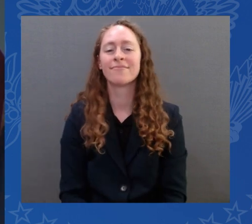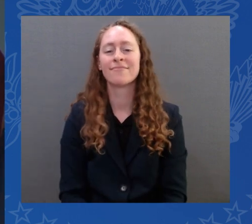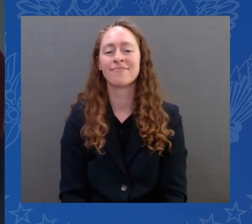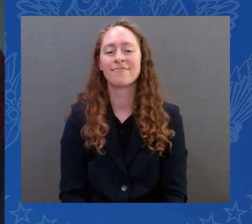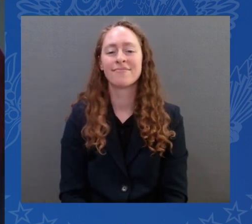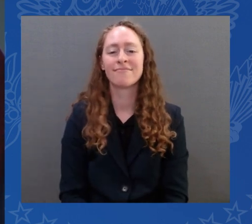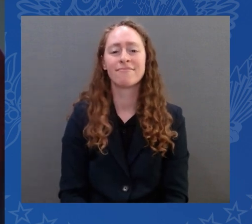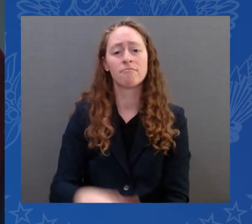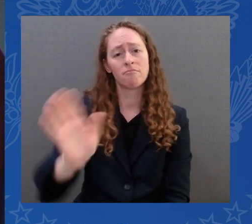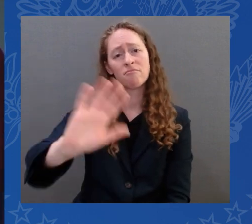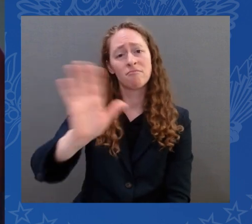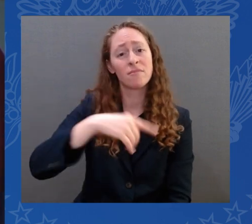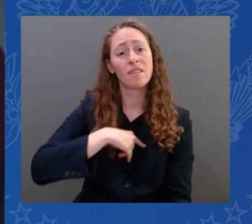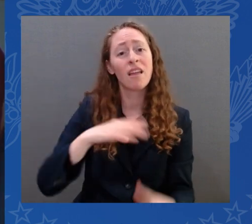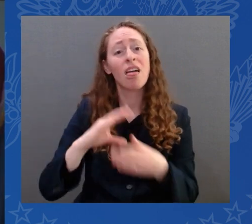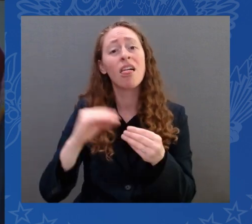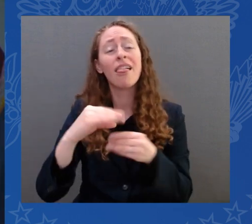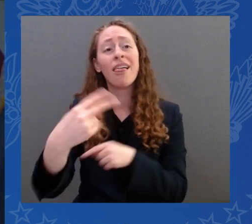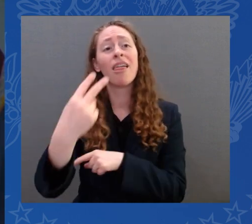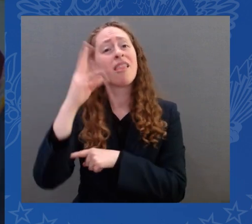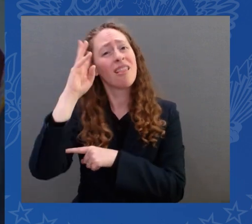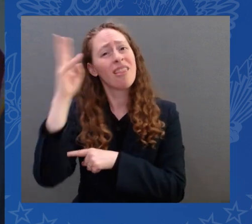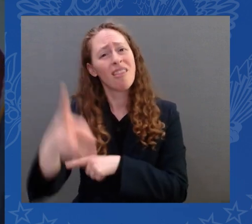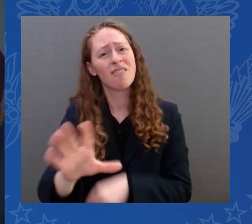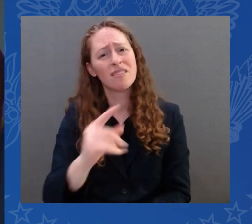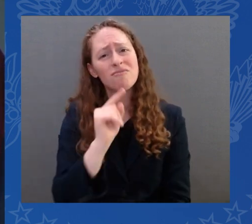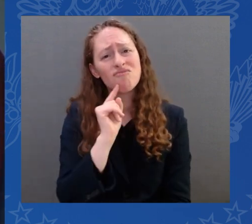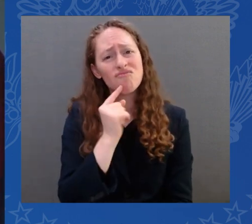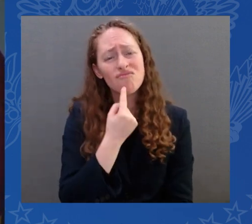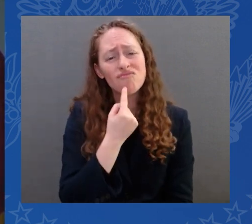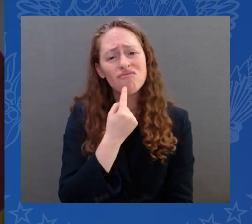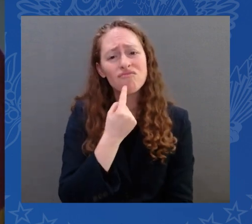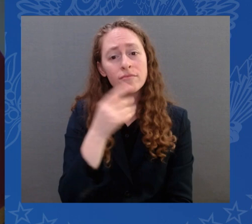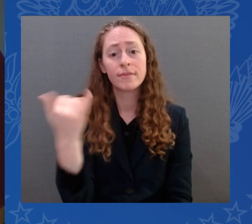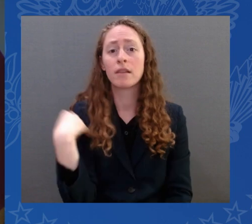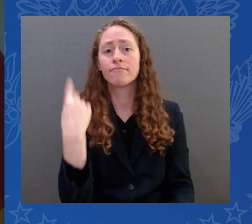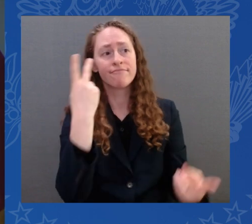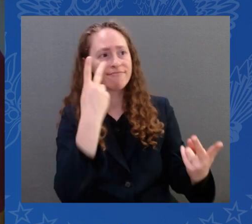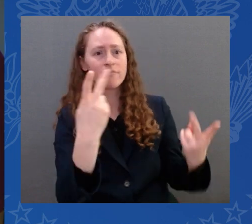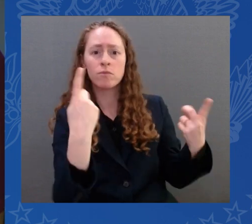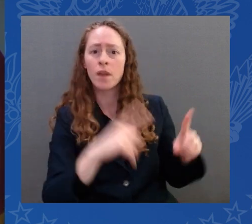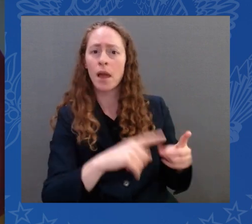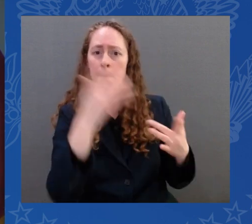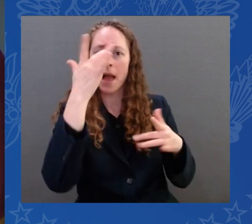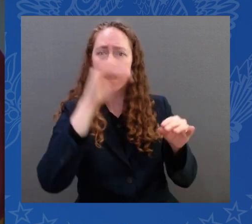The deadly pandemic has impacted not just our own schooling, but almost every aspect of our lives --